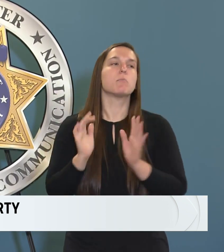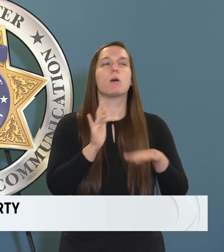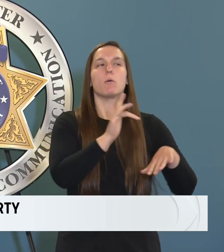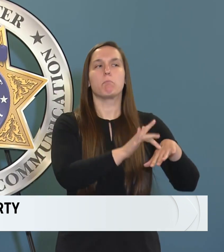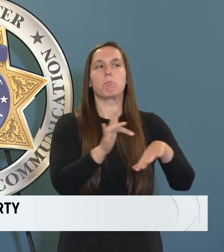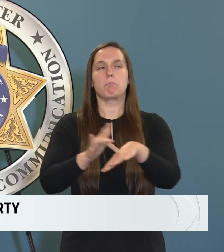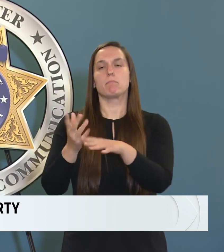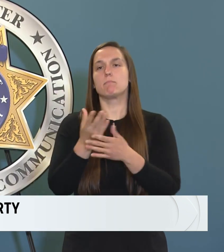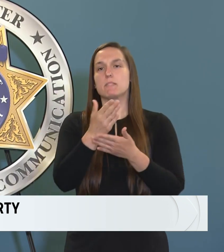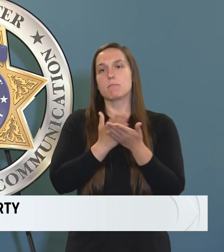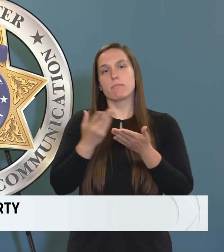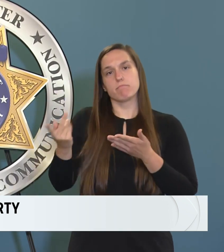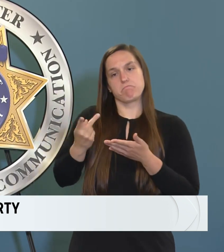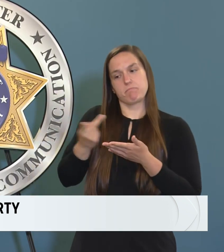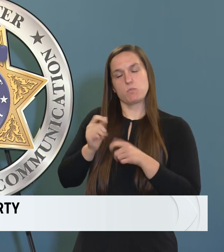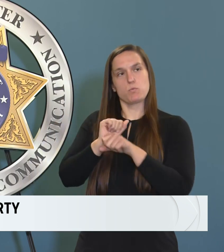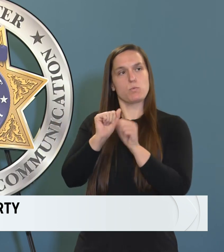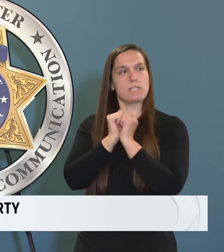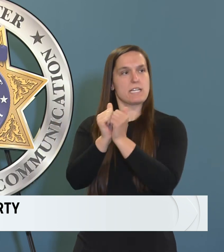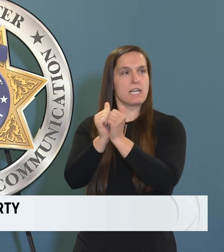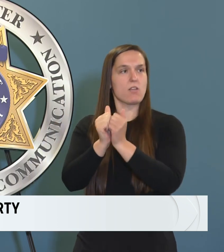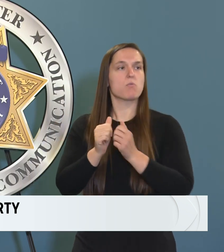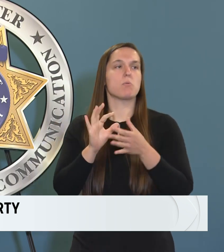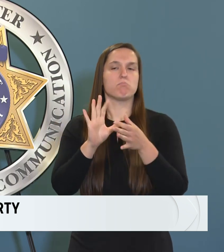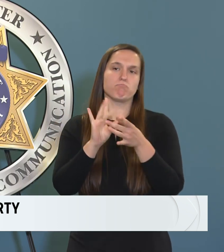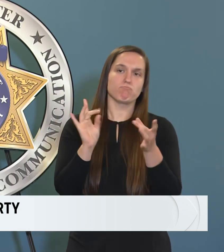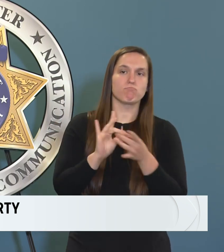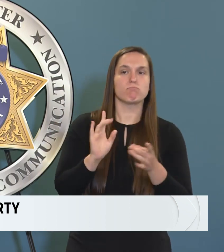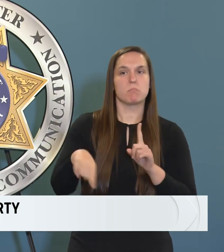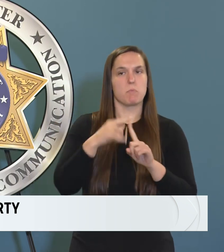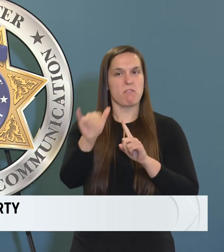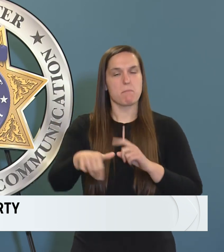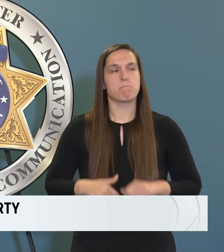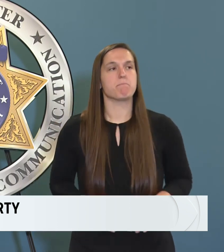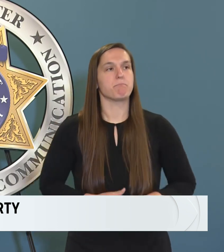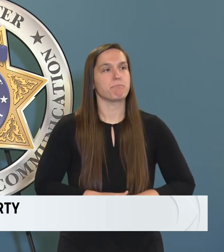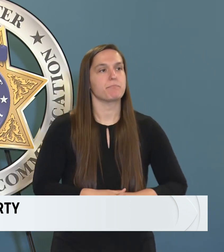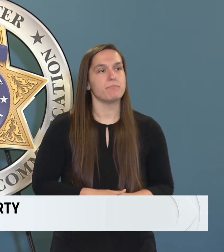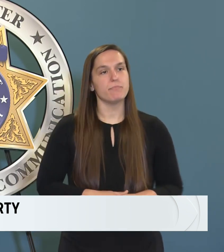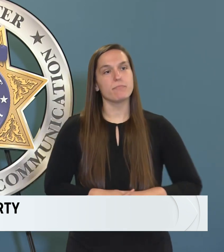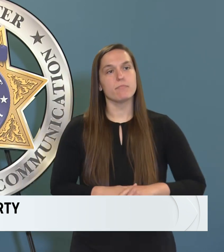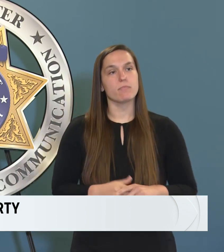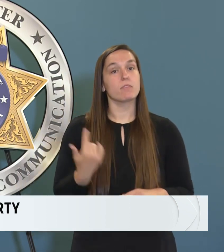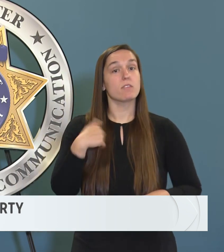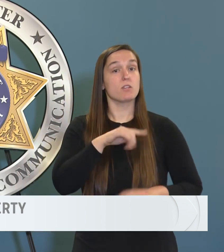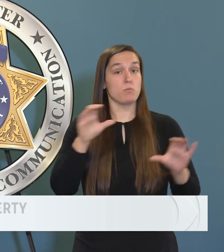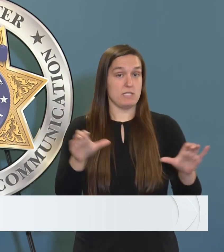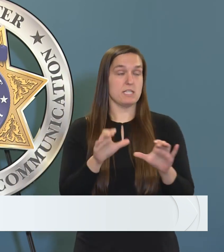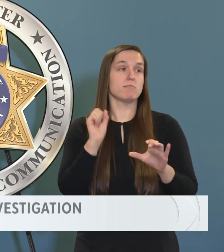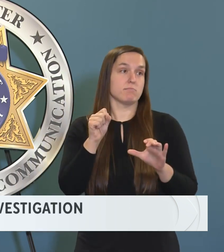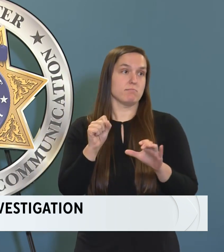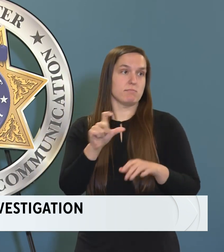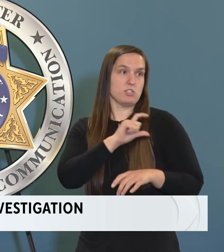SHERIFF JOHNSON FOR THAT VERY THOROUGH PRESENTATION. I'M GOING TO SEEK NOT TO REPEAT EVERYTHING HE SAID BUT TOUCH ON